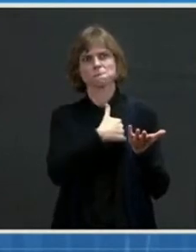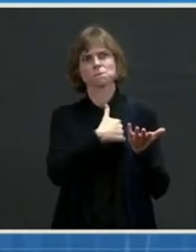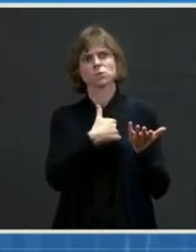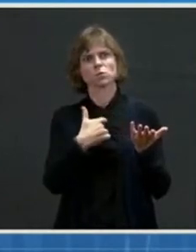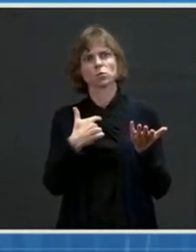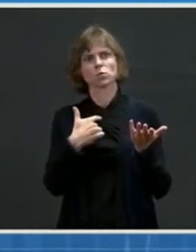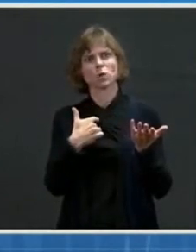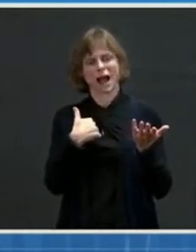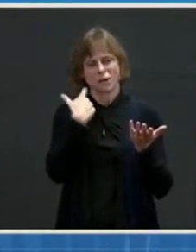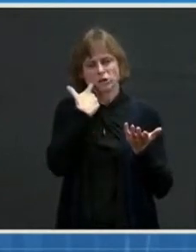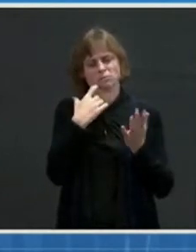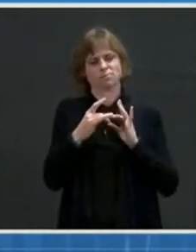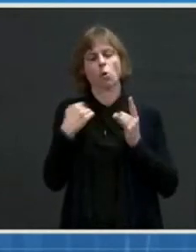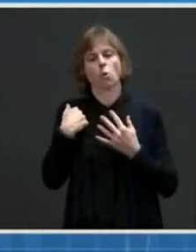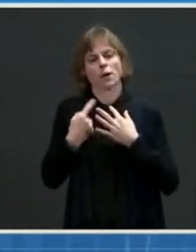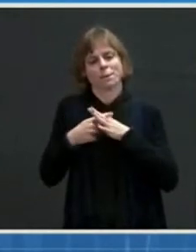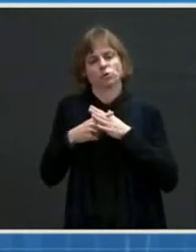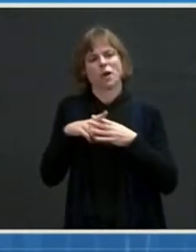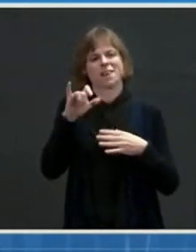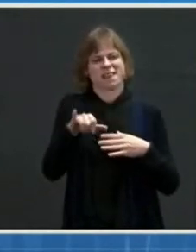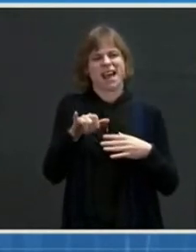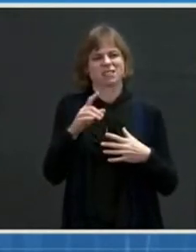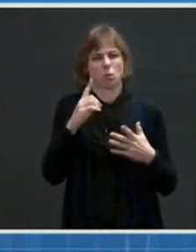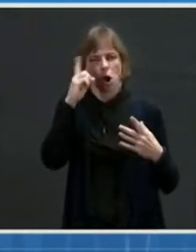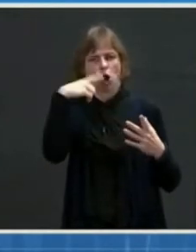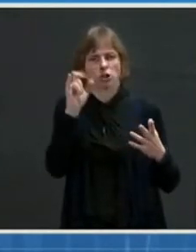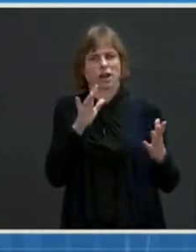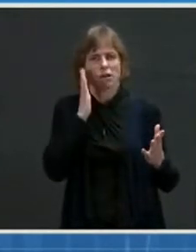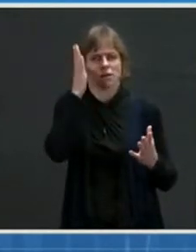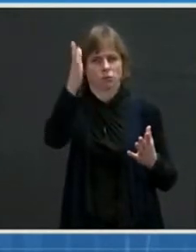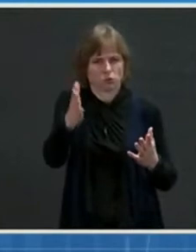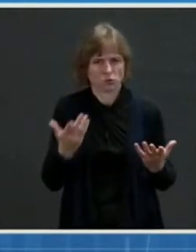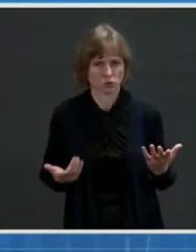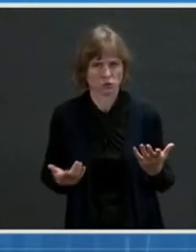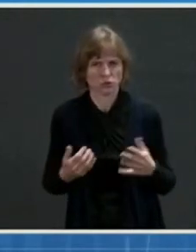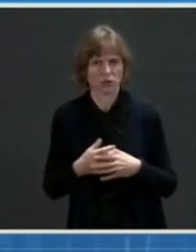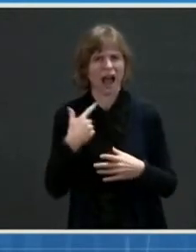VULNERABLE TARGETS. AS I MENTIONED, WE ARE BEGINNING THIS AND THIS IS GOING TO BE THE DIRECTION OF